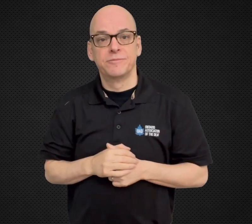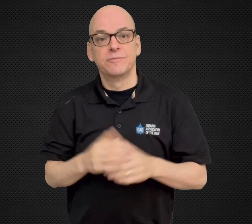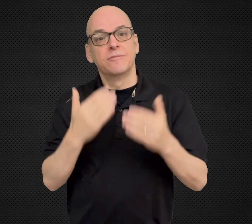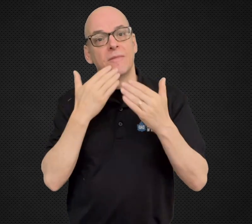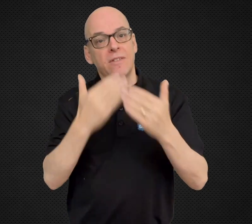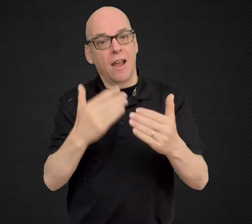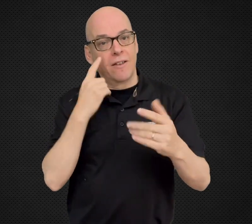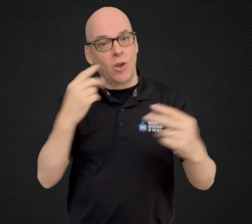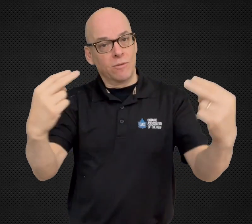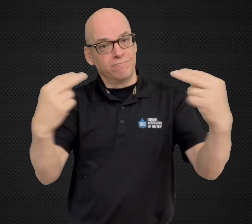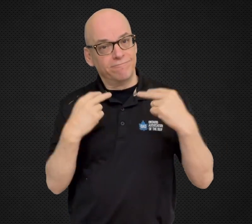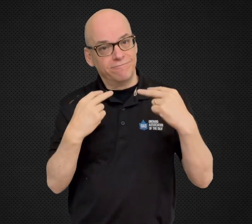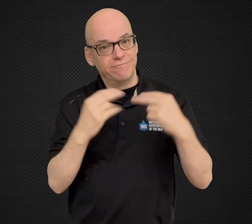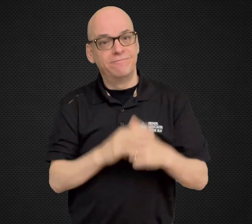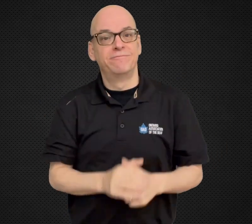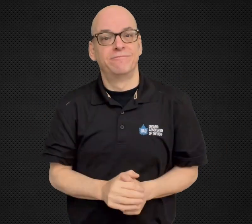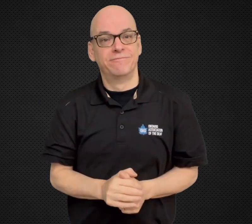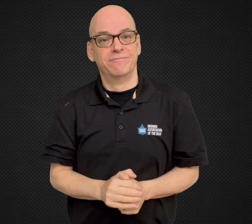Thank you for watching!